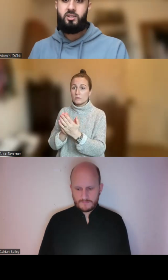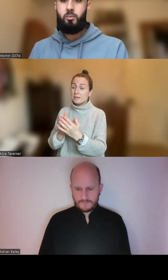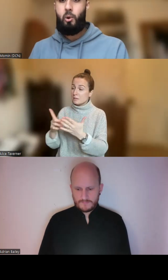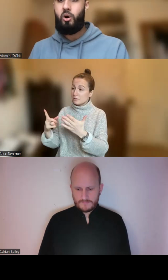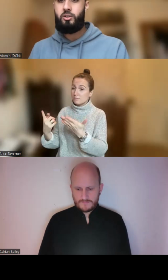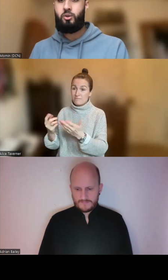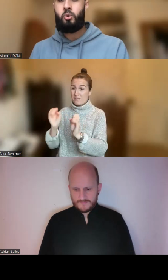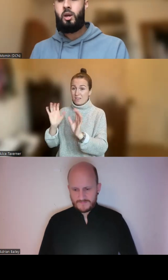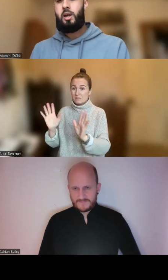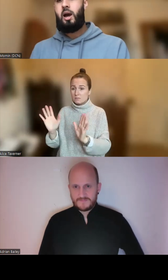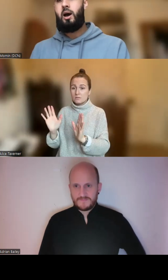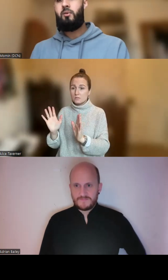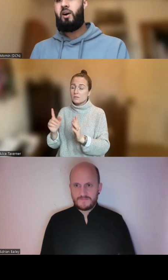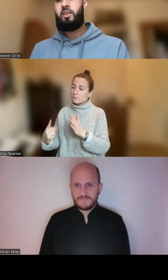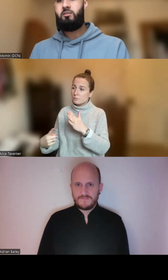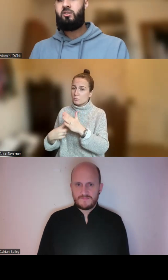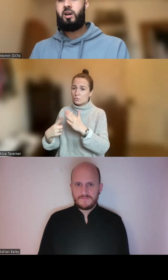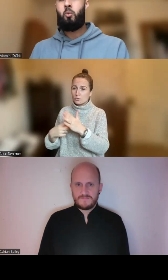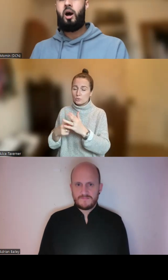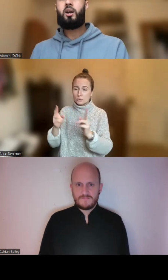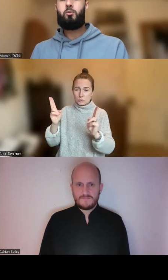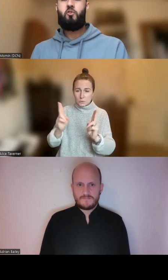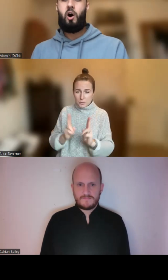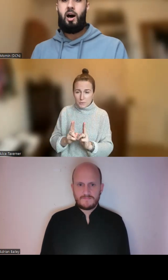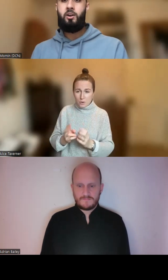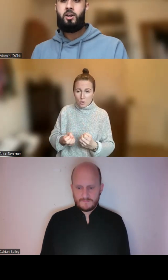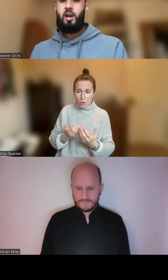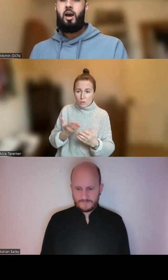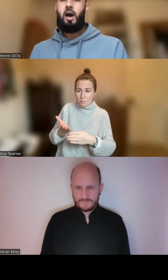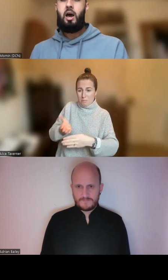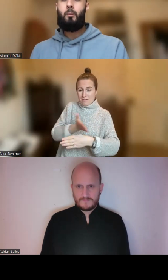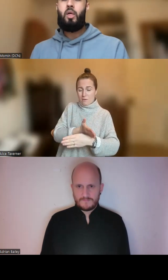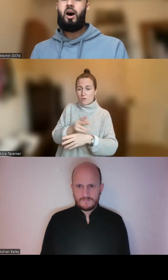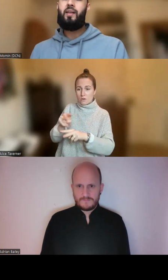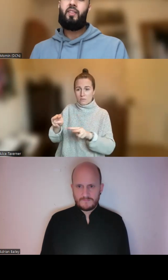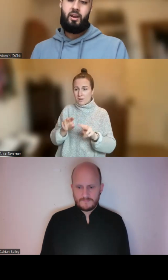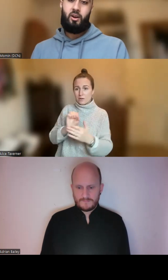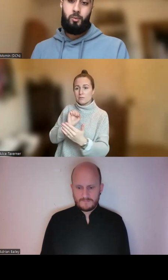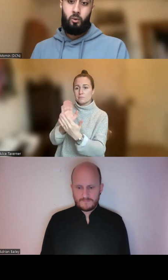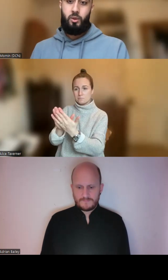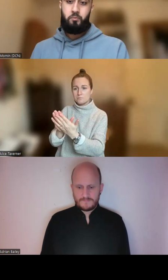it's important to find the videos that work beforehand and then upload them.